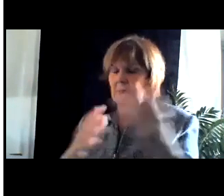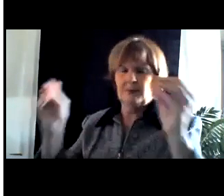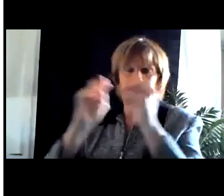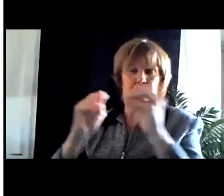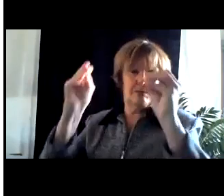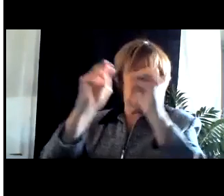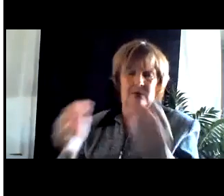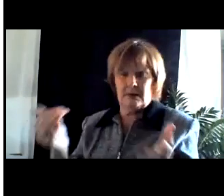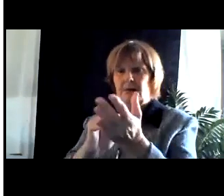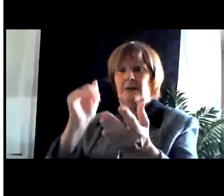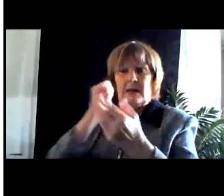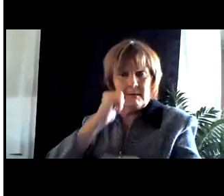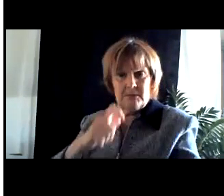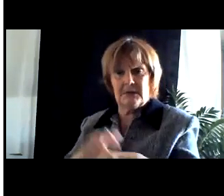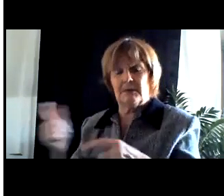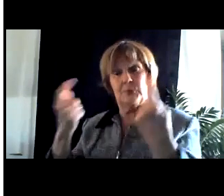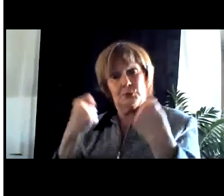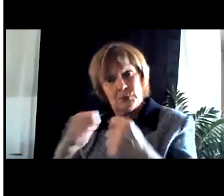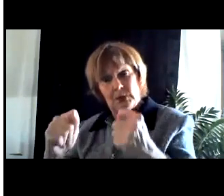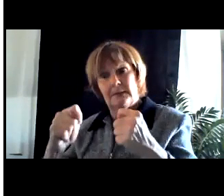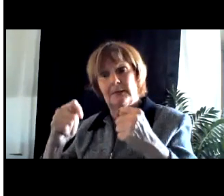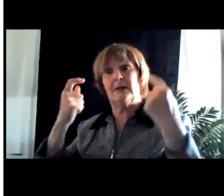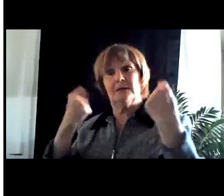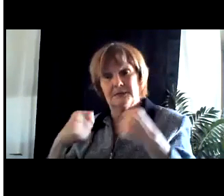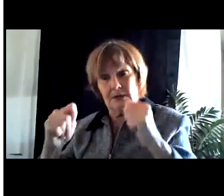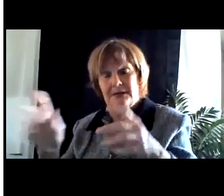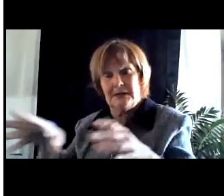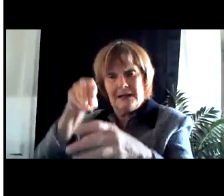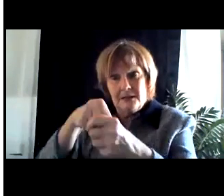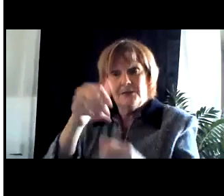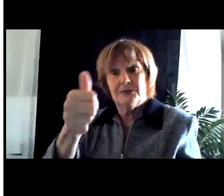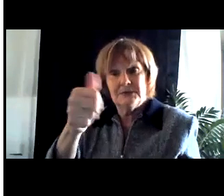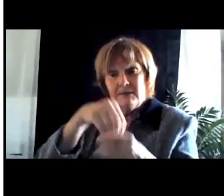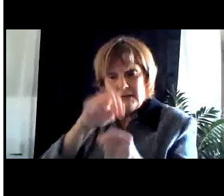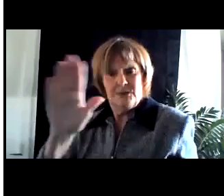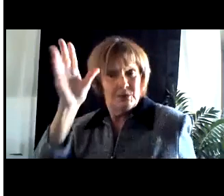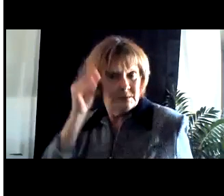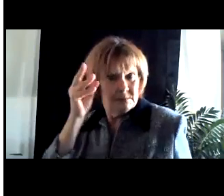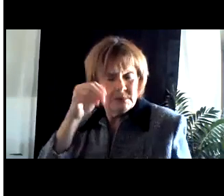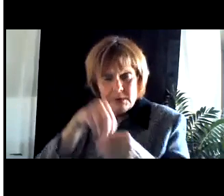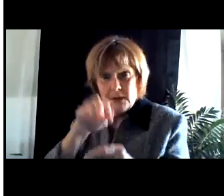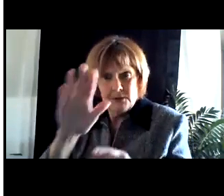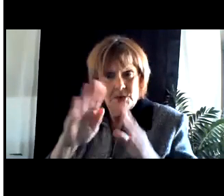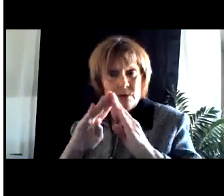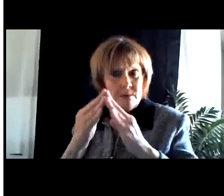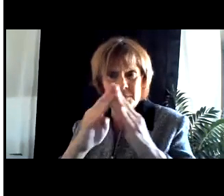every time you are trying to include yourself in the experiences of your community can be a traumatic experience.